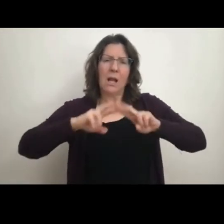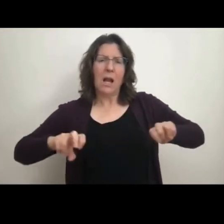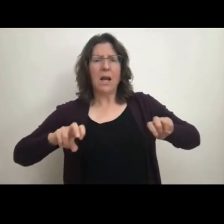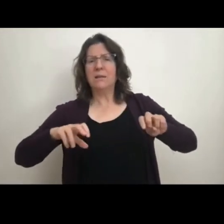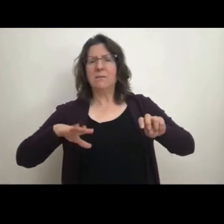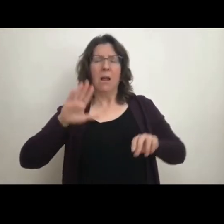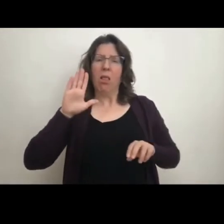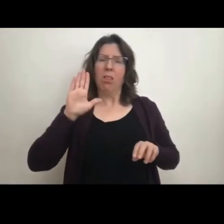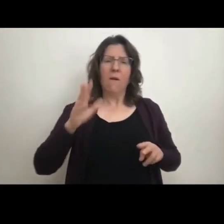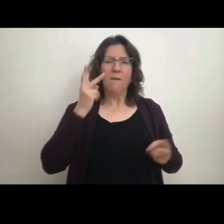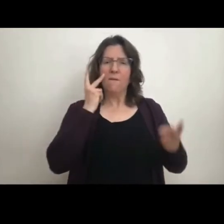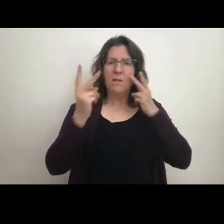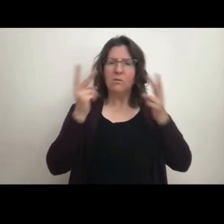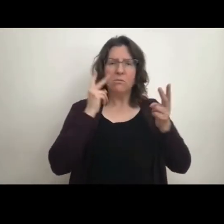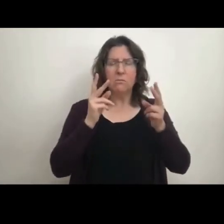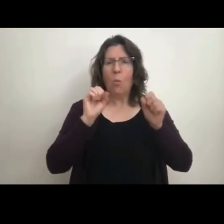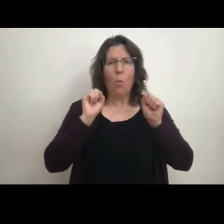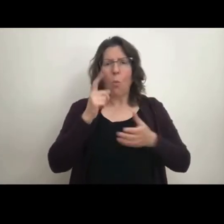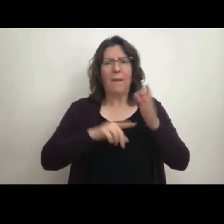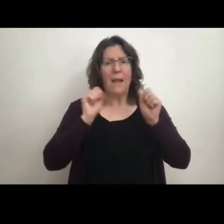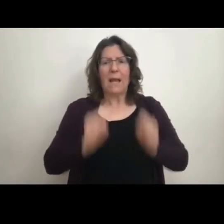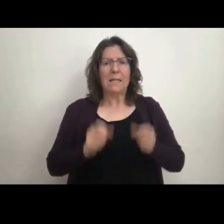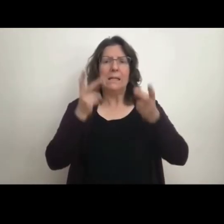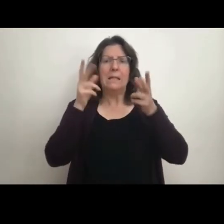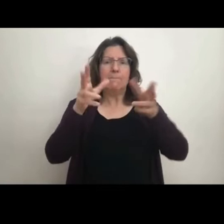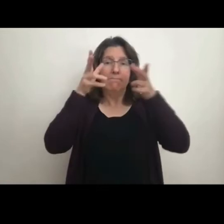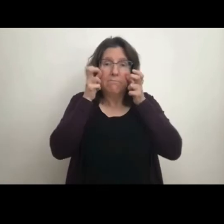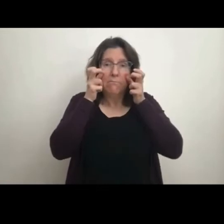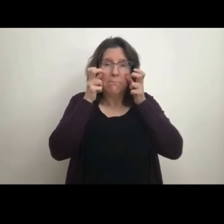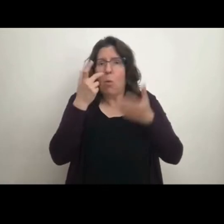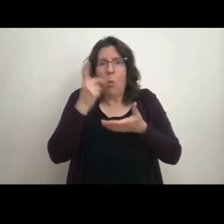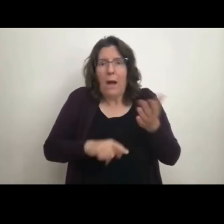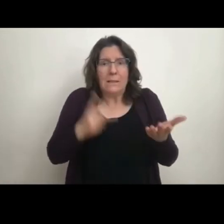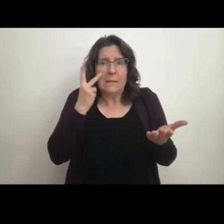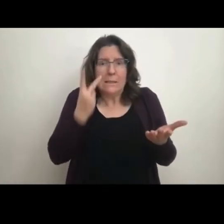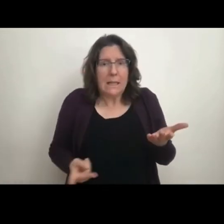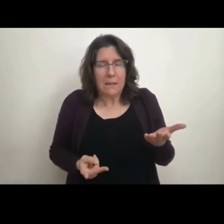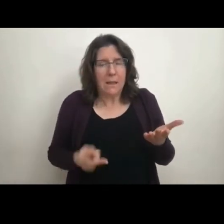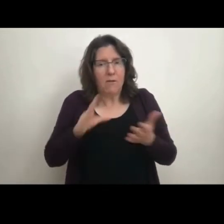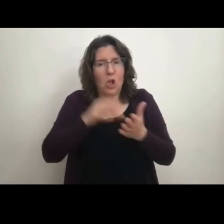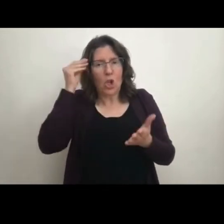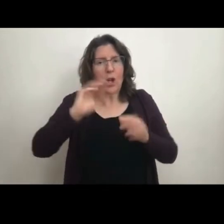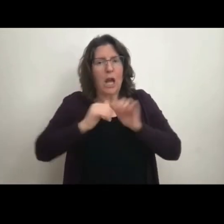We encouraged self-reflection about what it was like to focus on what they were actually seeing.